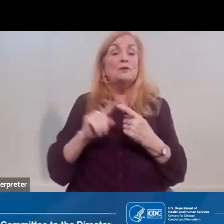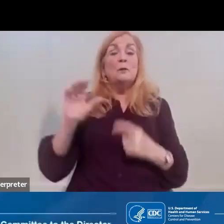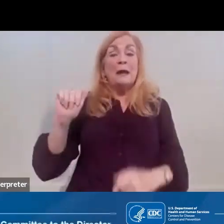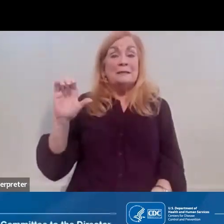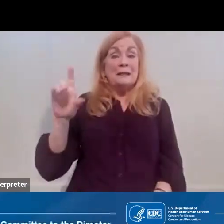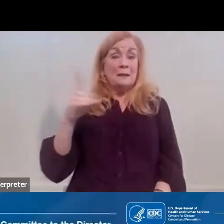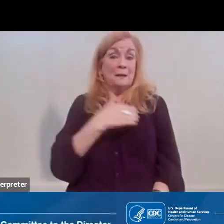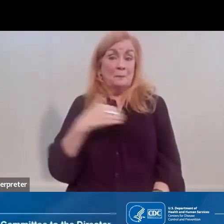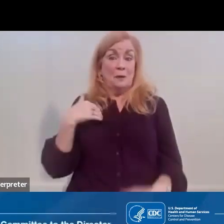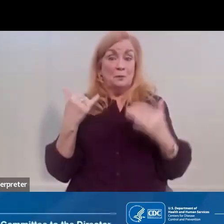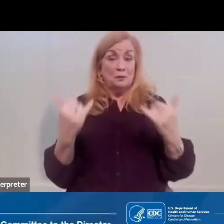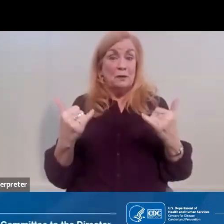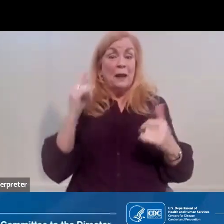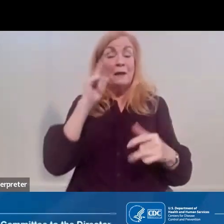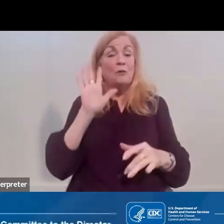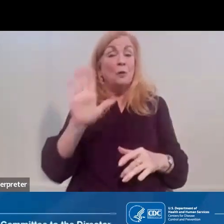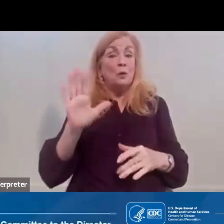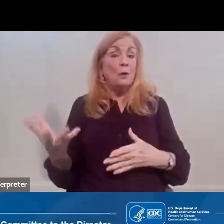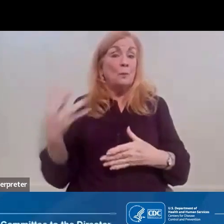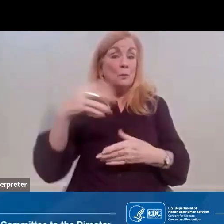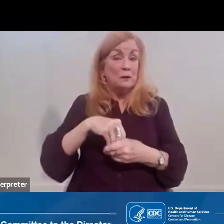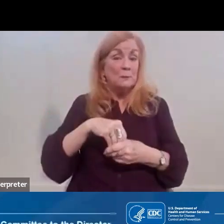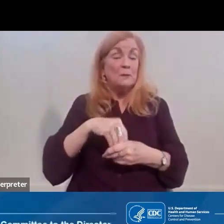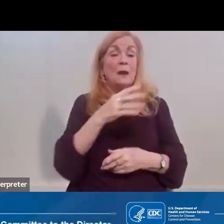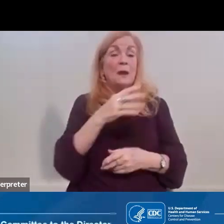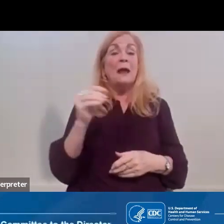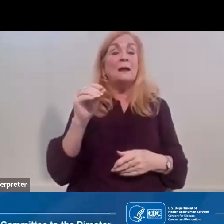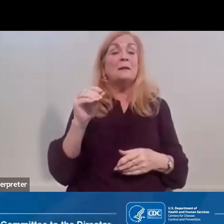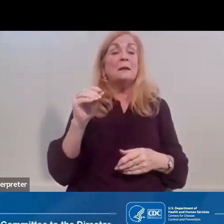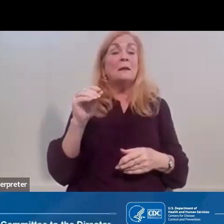for your participation, your thoughts. It's really, really excellent discussion.